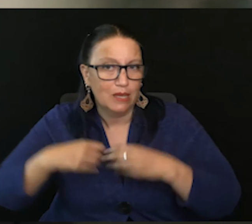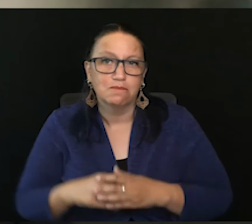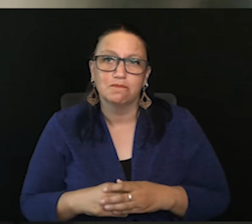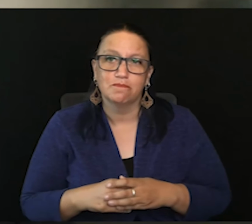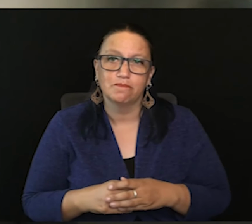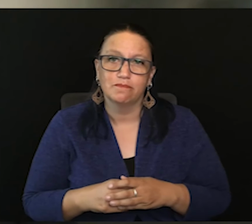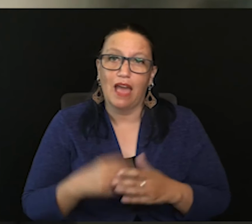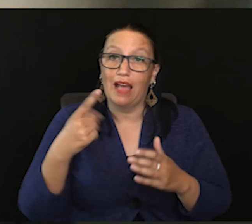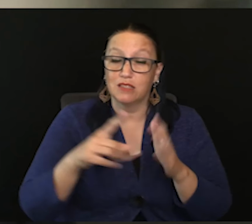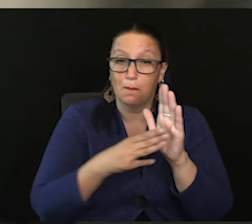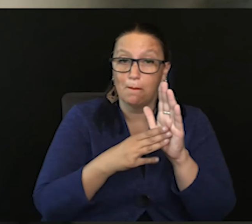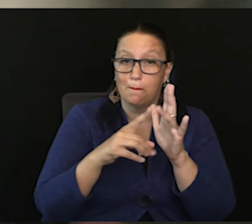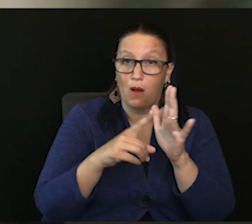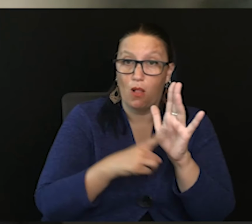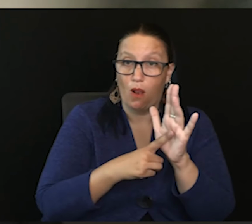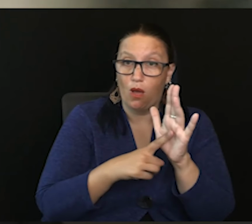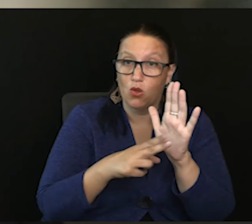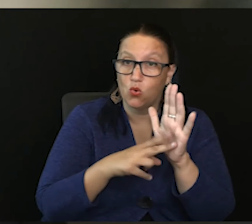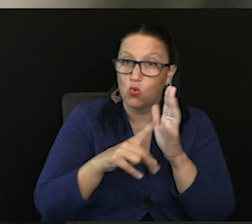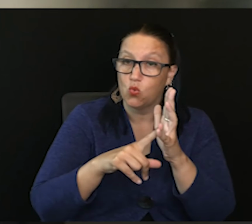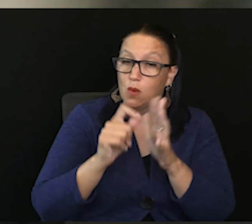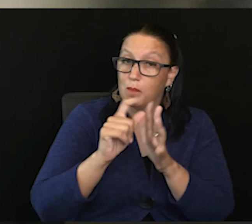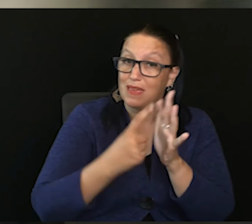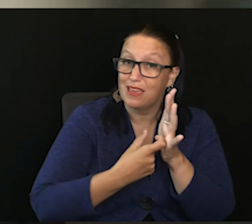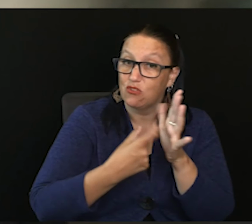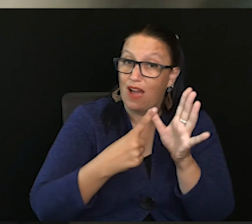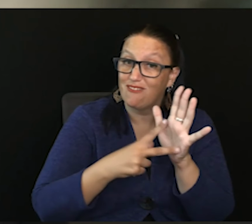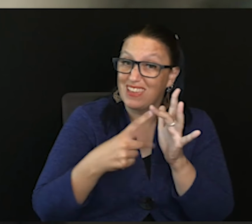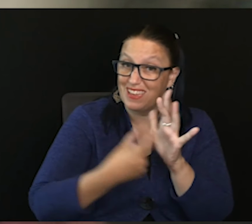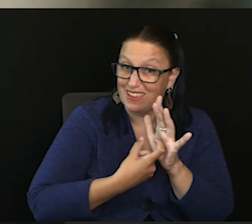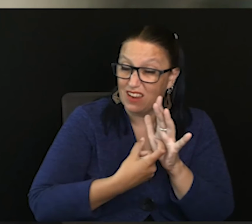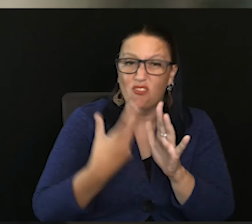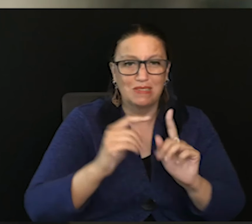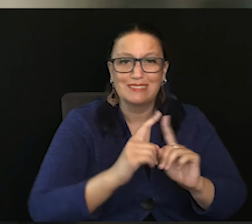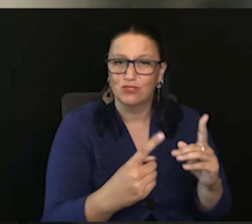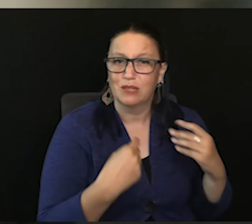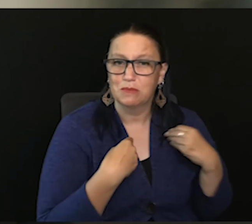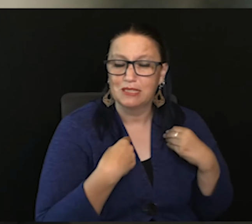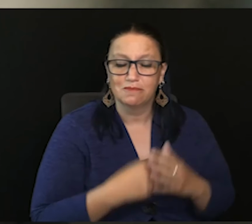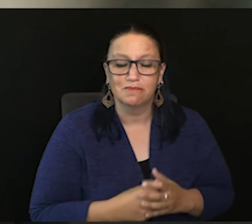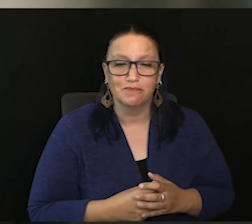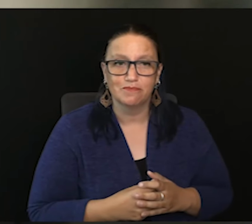These are oral antibiotics, sorry, oral antivirals.